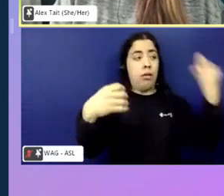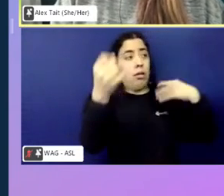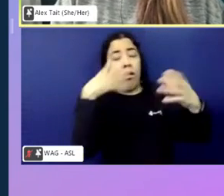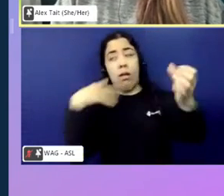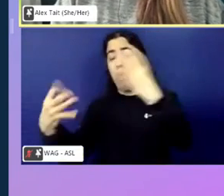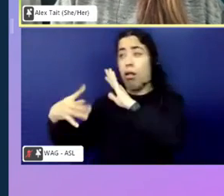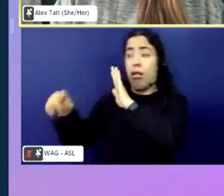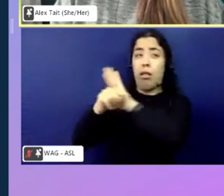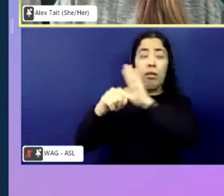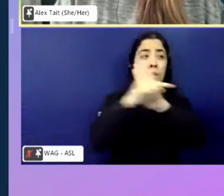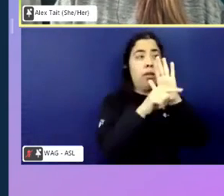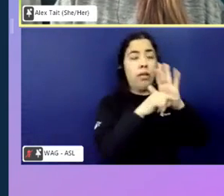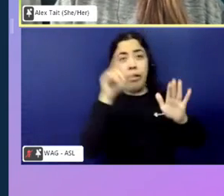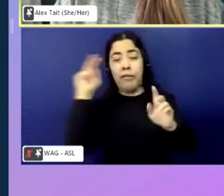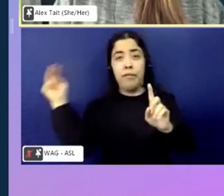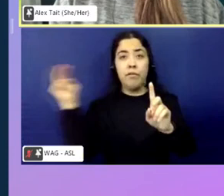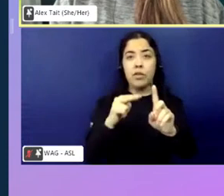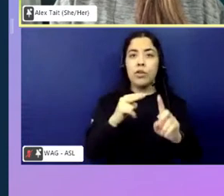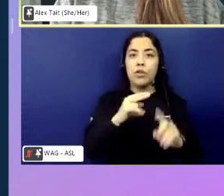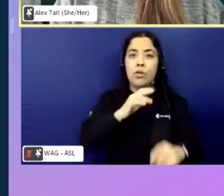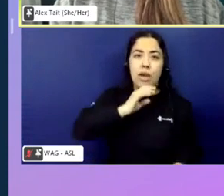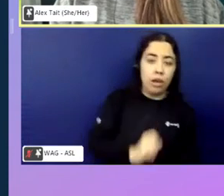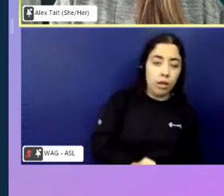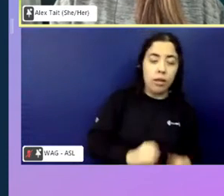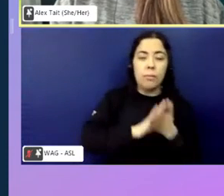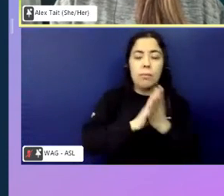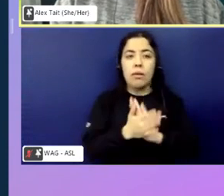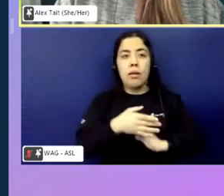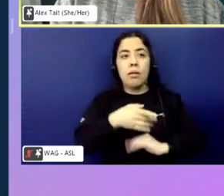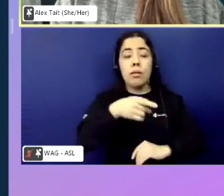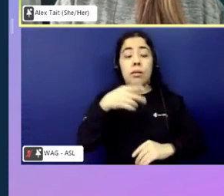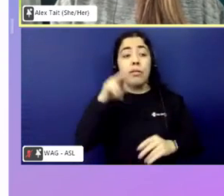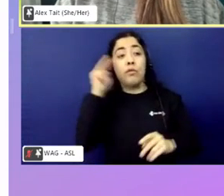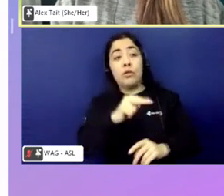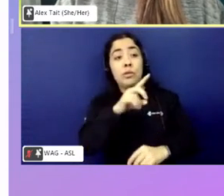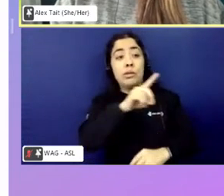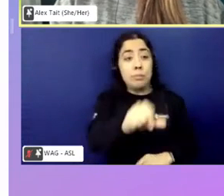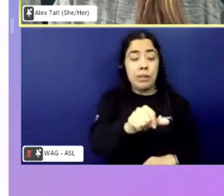factor here is internalizing abelism. From continual exposure stereotypes, to negative